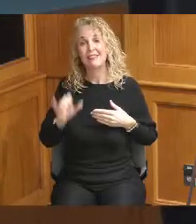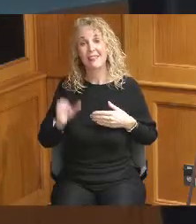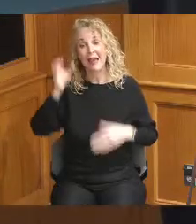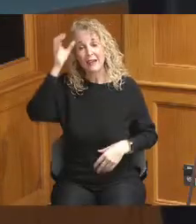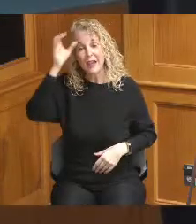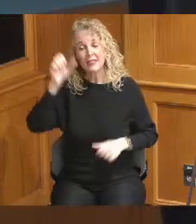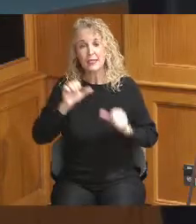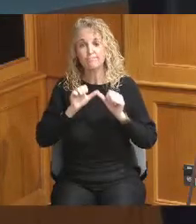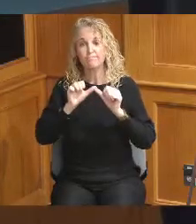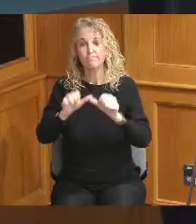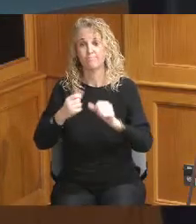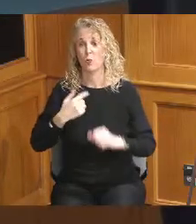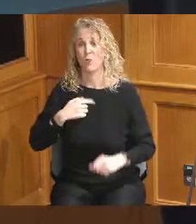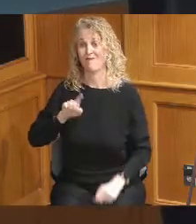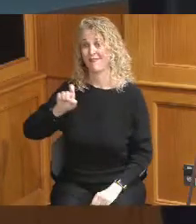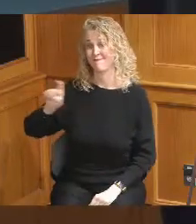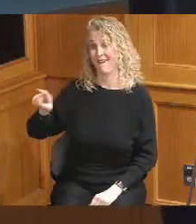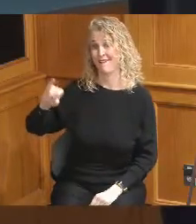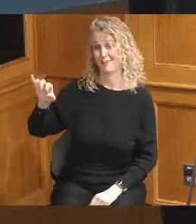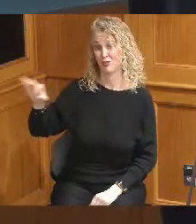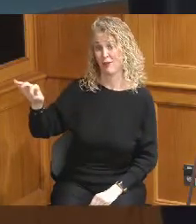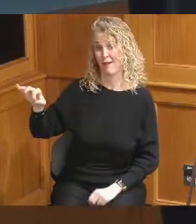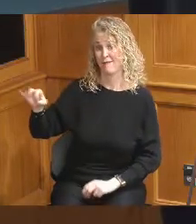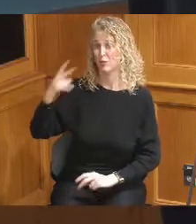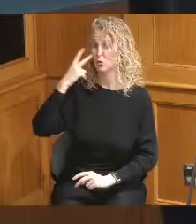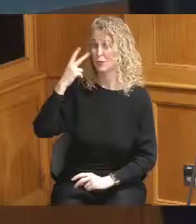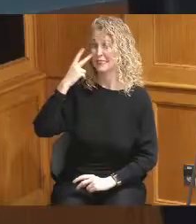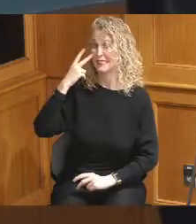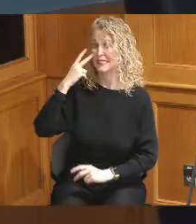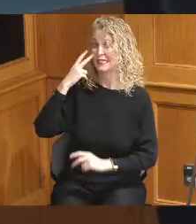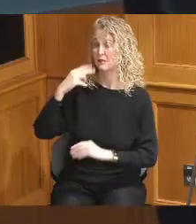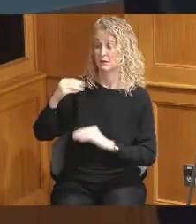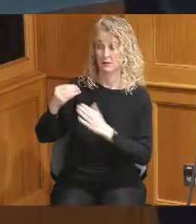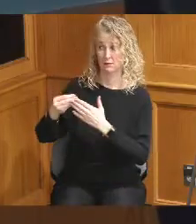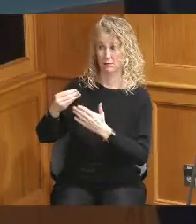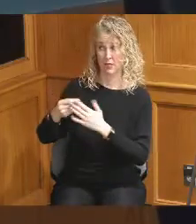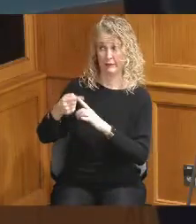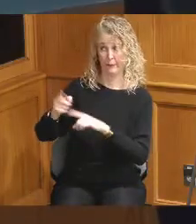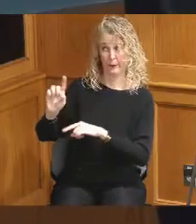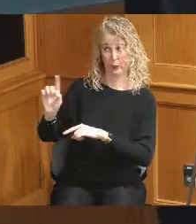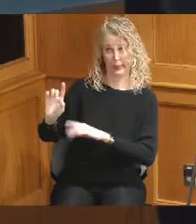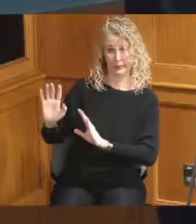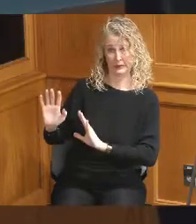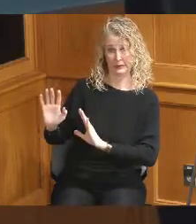the Administrator to look at an available ongoing funding source it will not be to the tune that